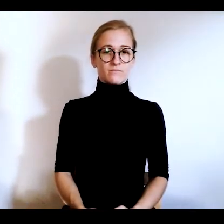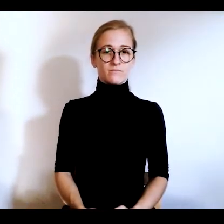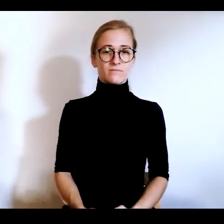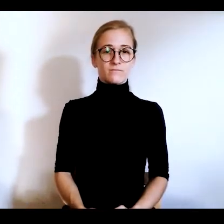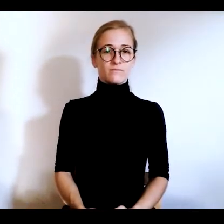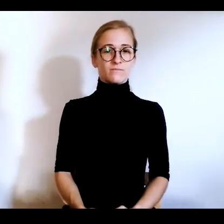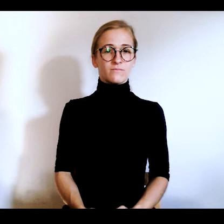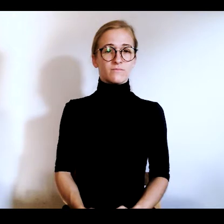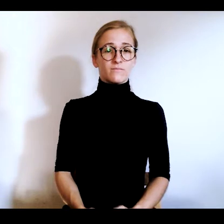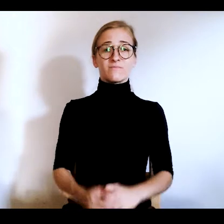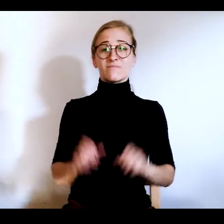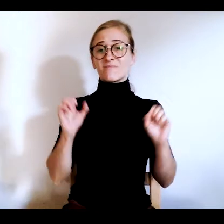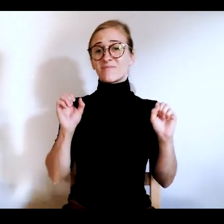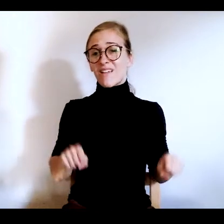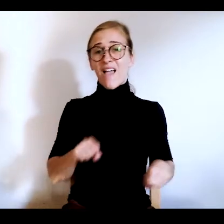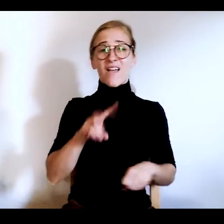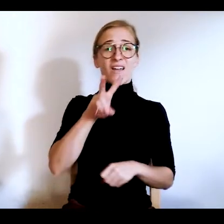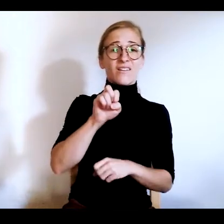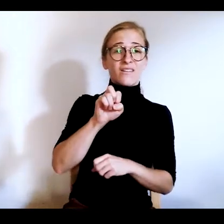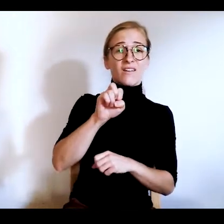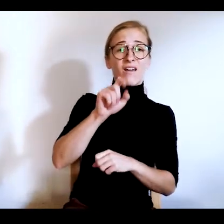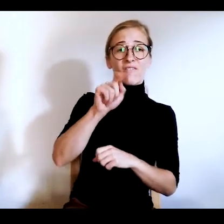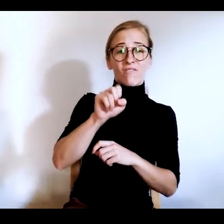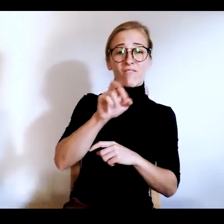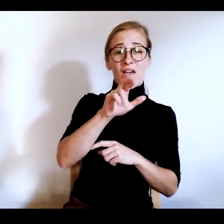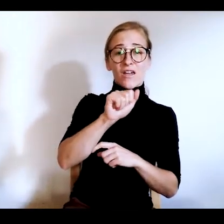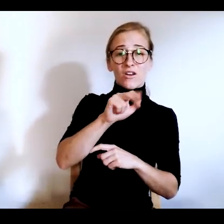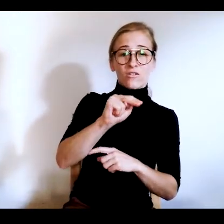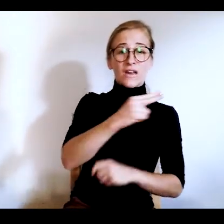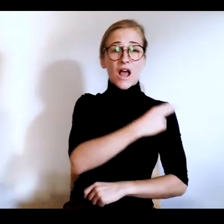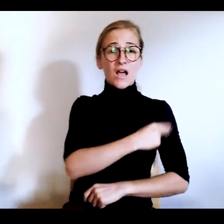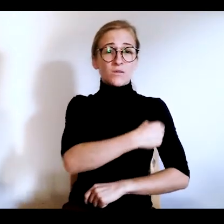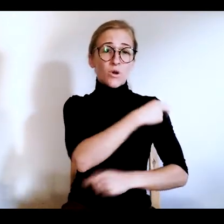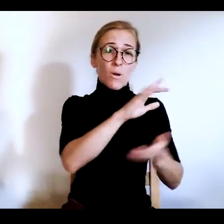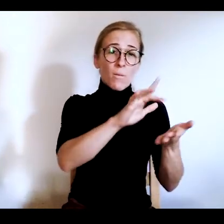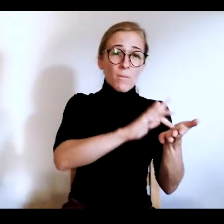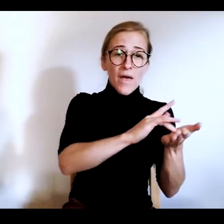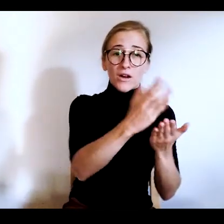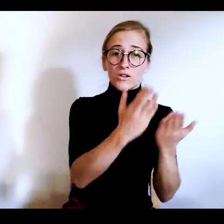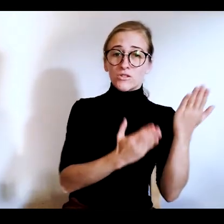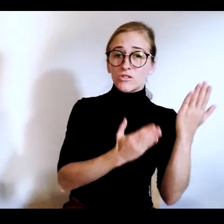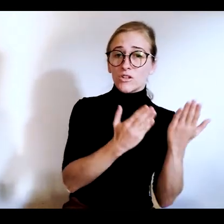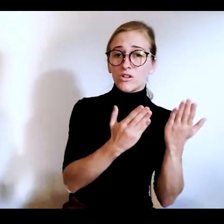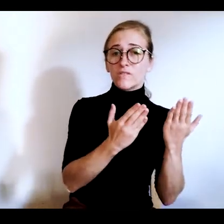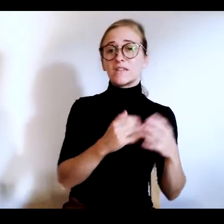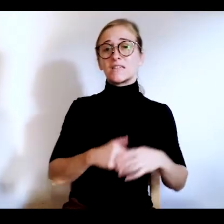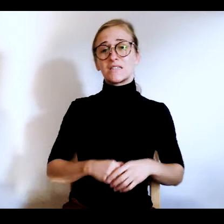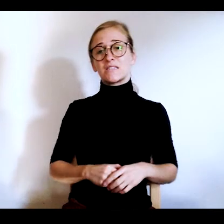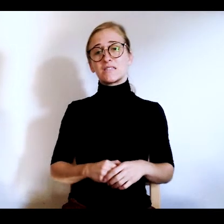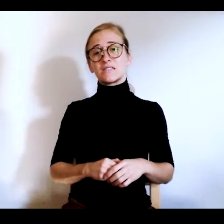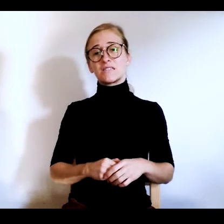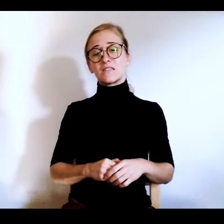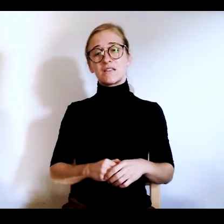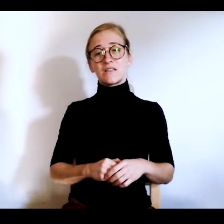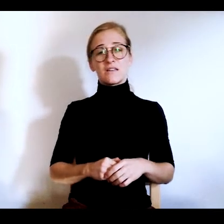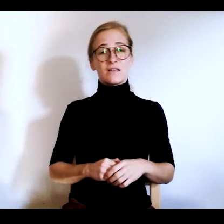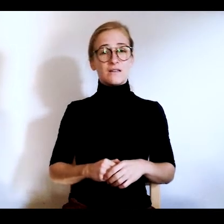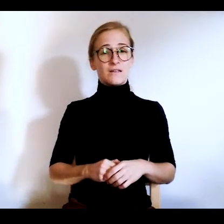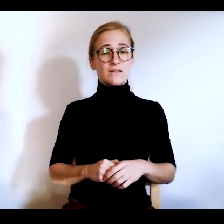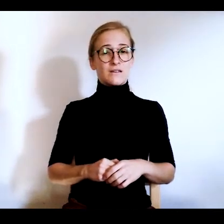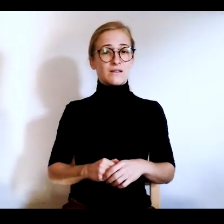whether it was veterans hospital medical services.